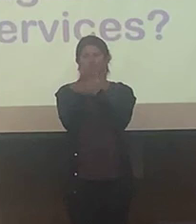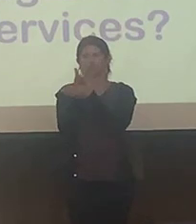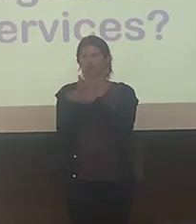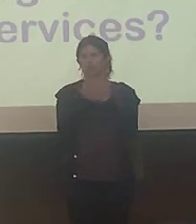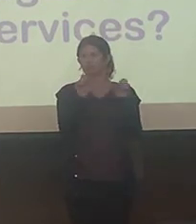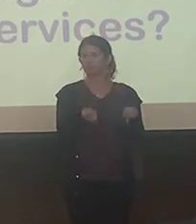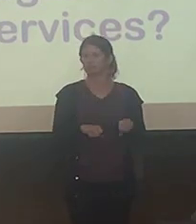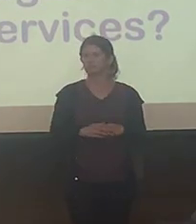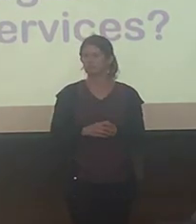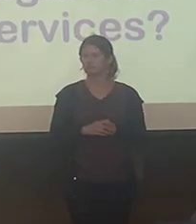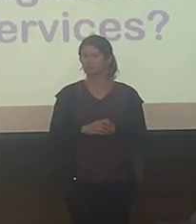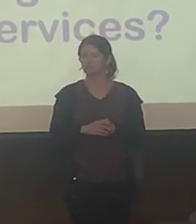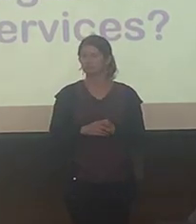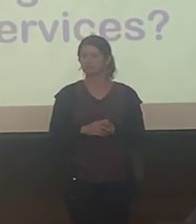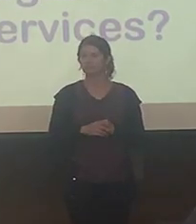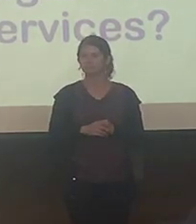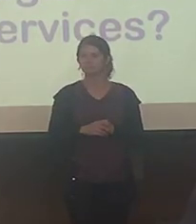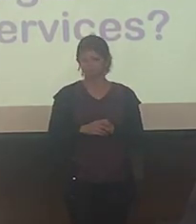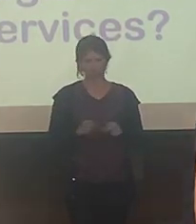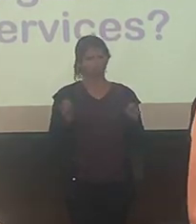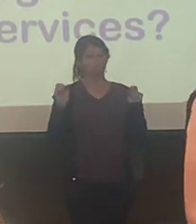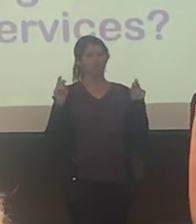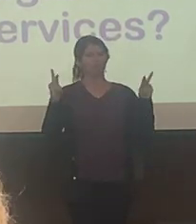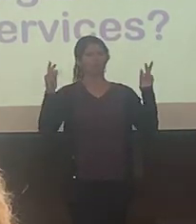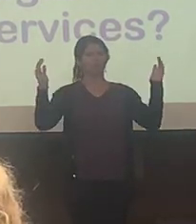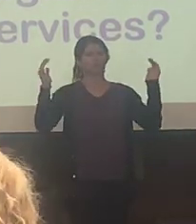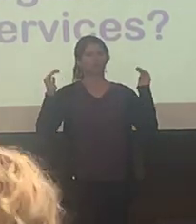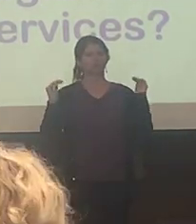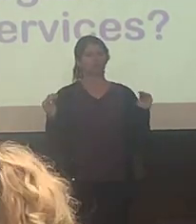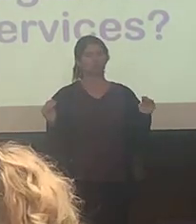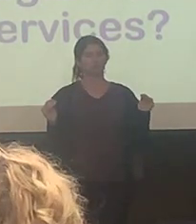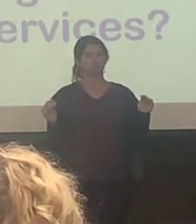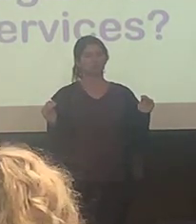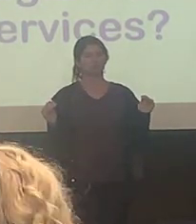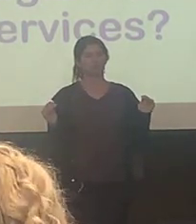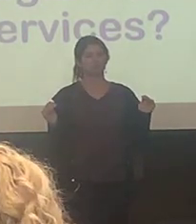so after i said that now let's talk about so let's just assume that your kiddo has